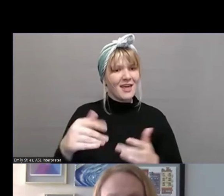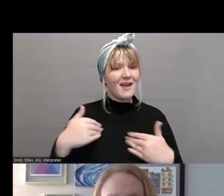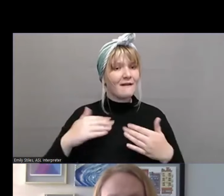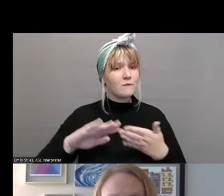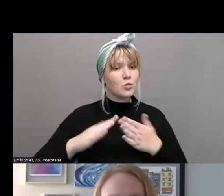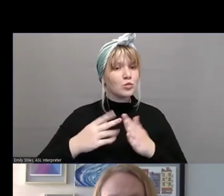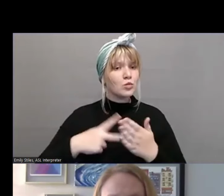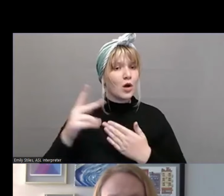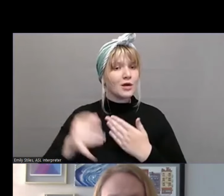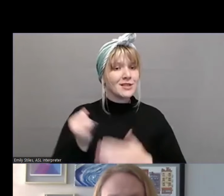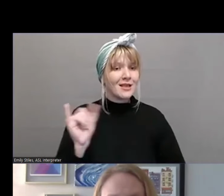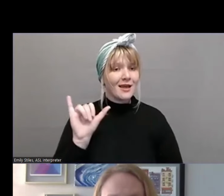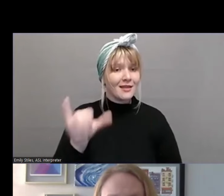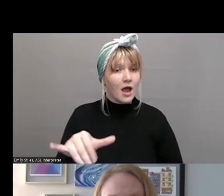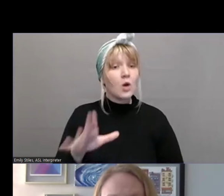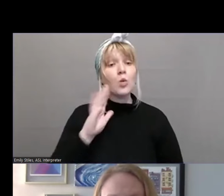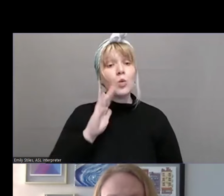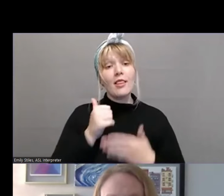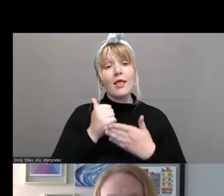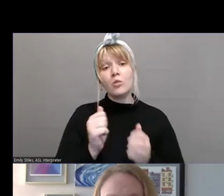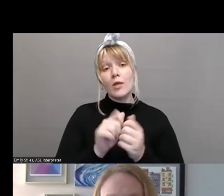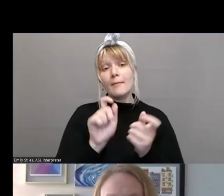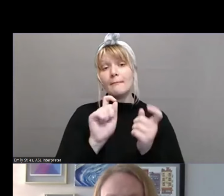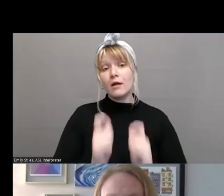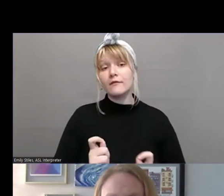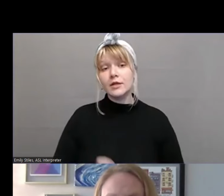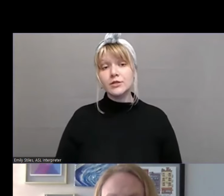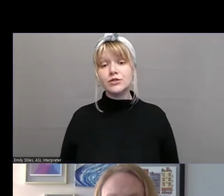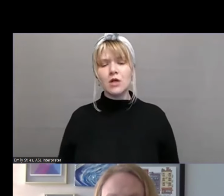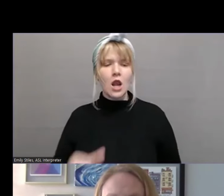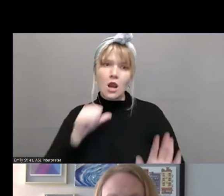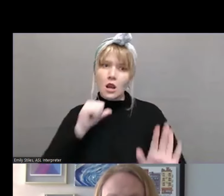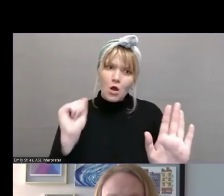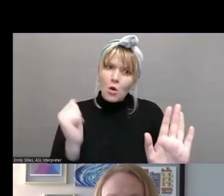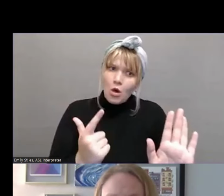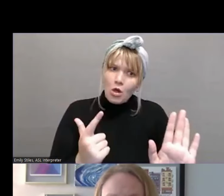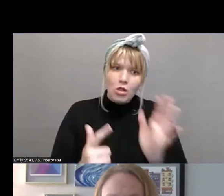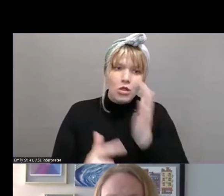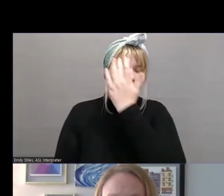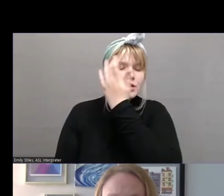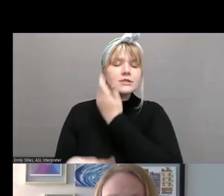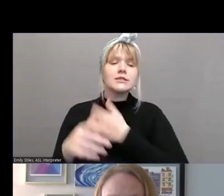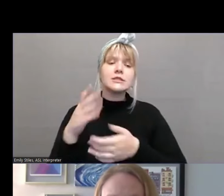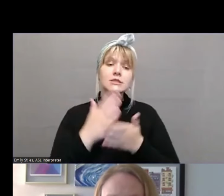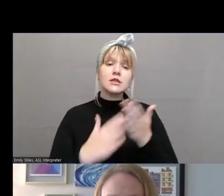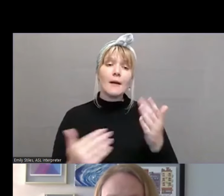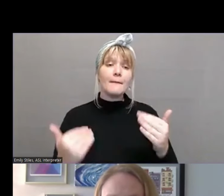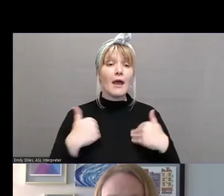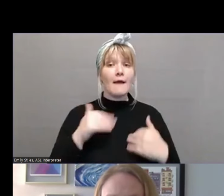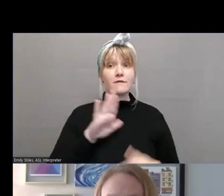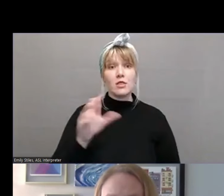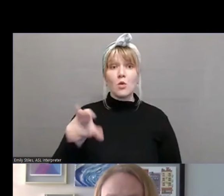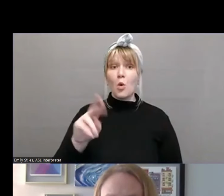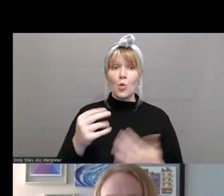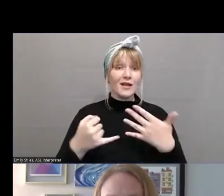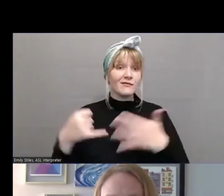that will help with modification; not all of them. And some of them even have their own inventories, their own loan closets.